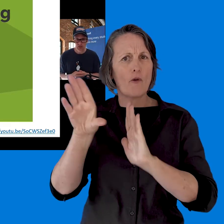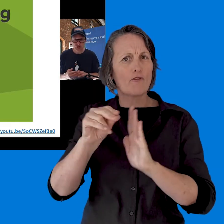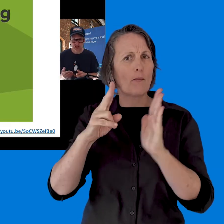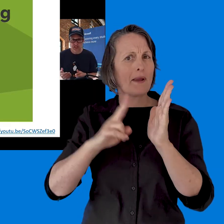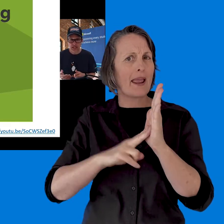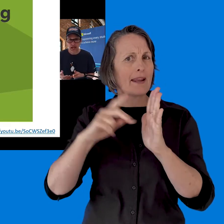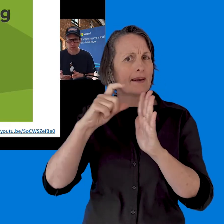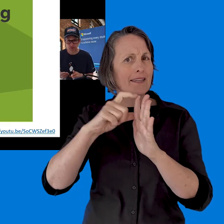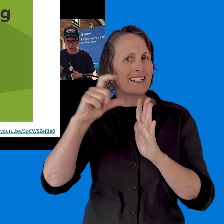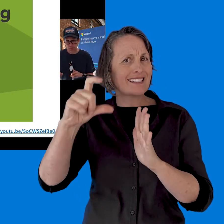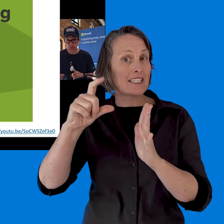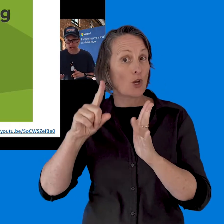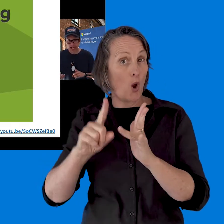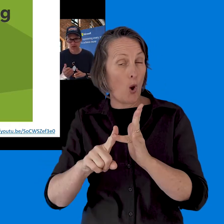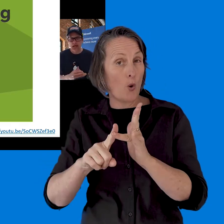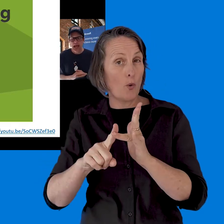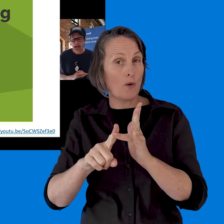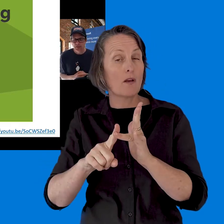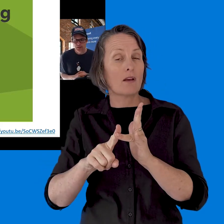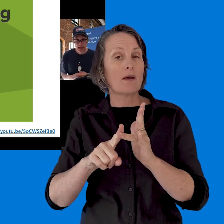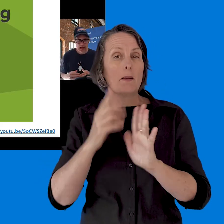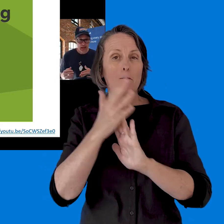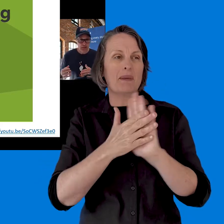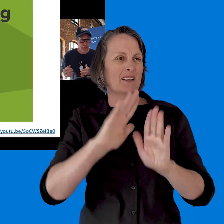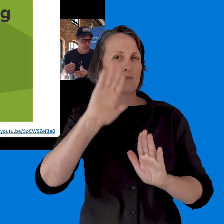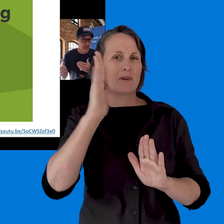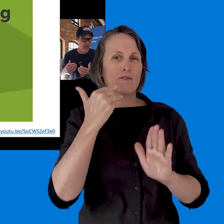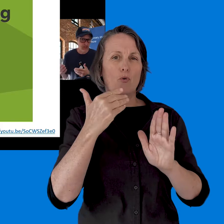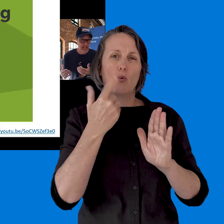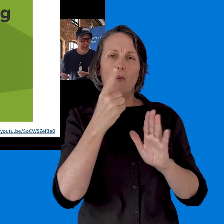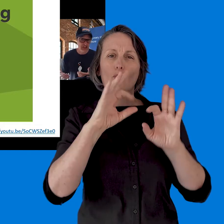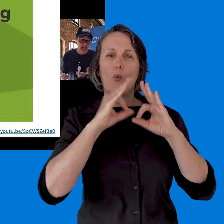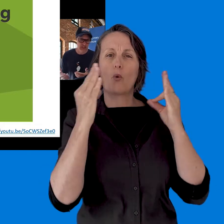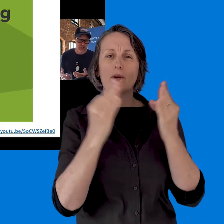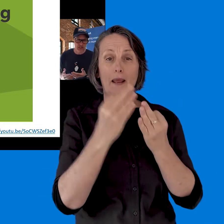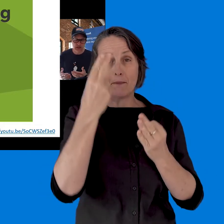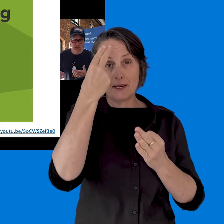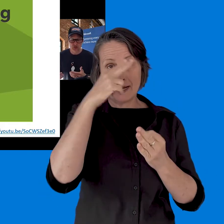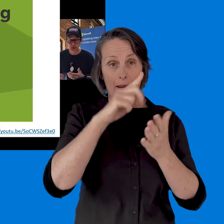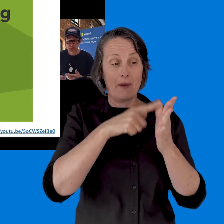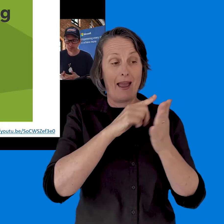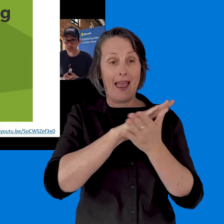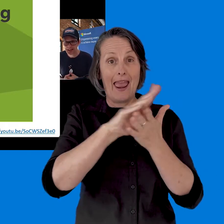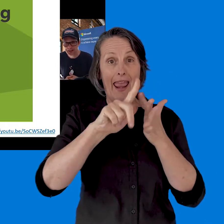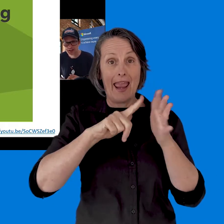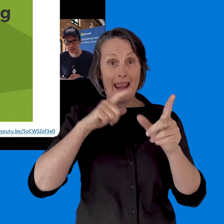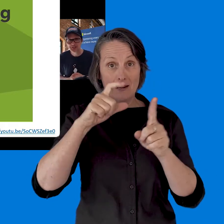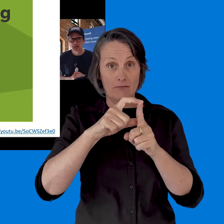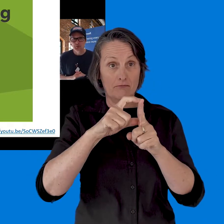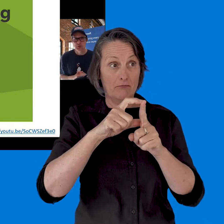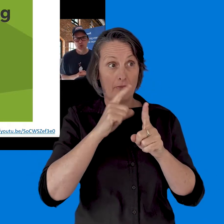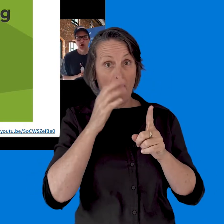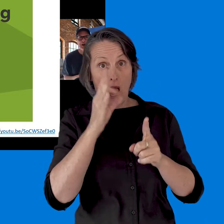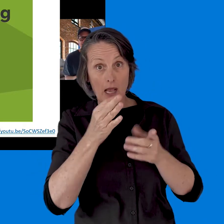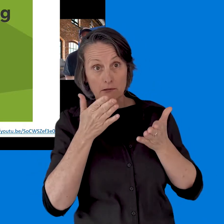as you can see, they got it from AHEAD and then they doubled it down into English. Excuse me, doubled it down in English to pure Irish.